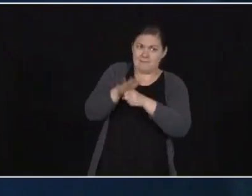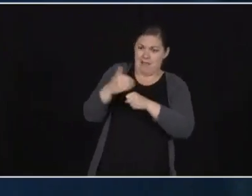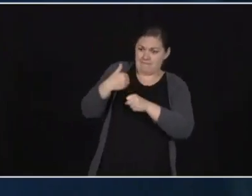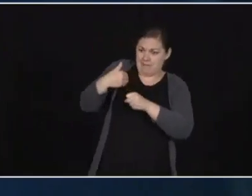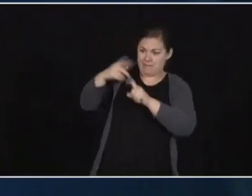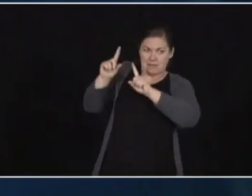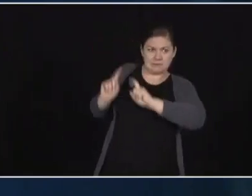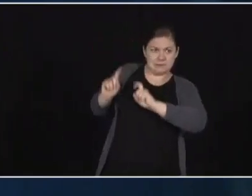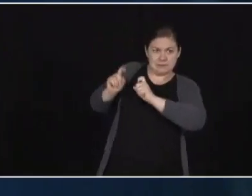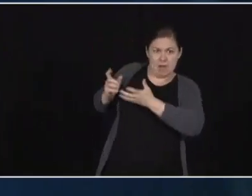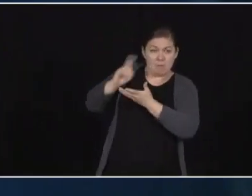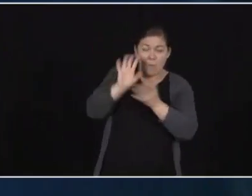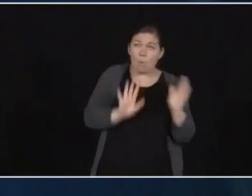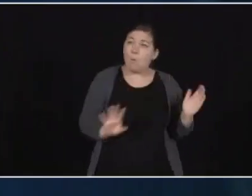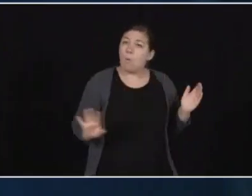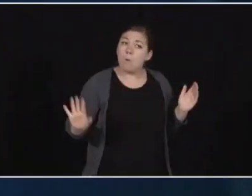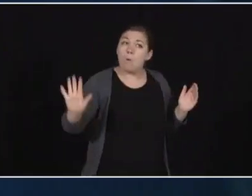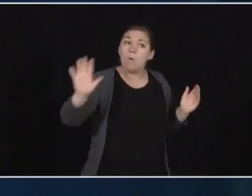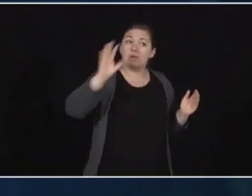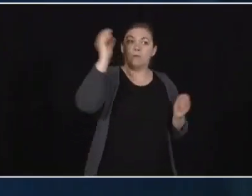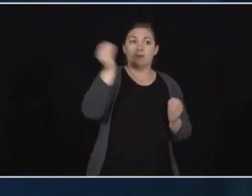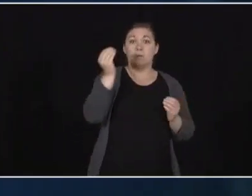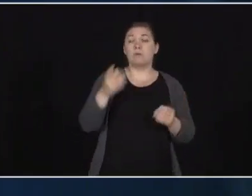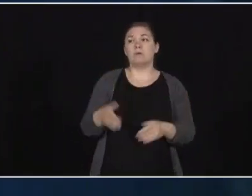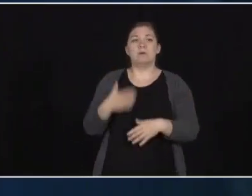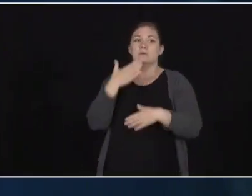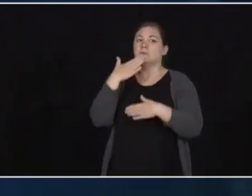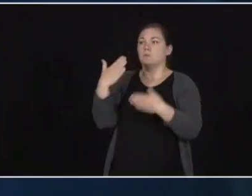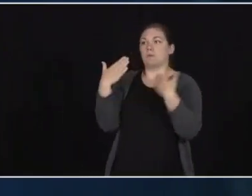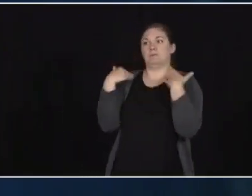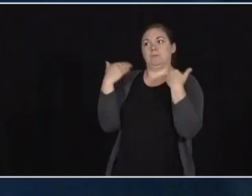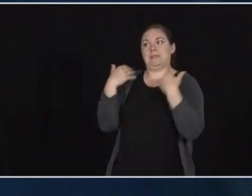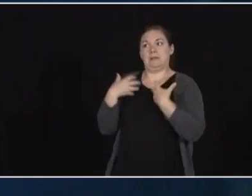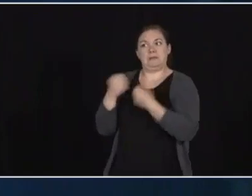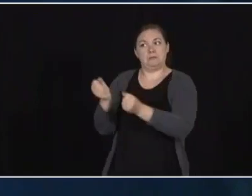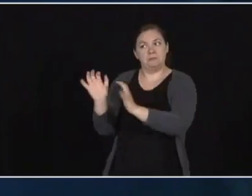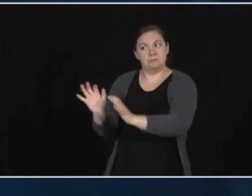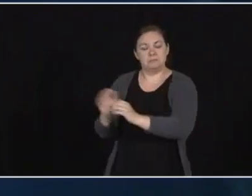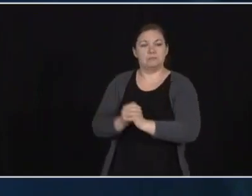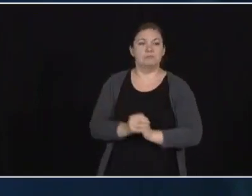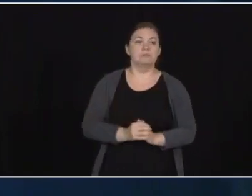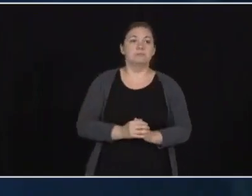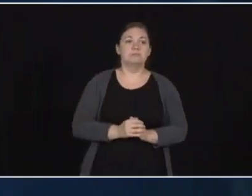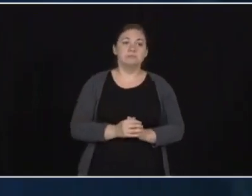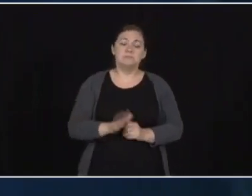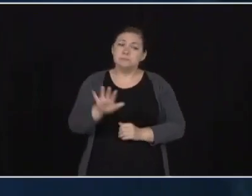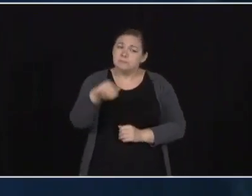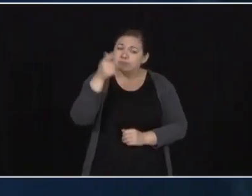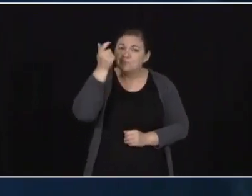but as well as other work by many different participants, specifically the assessment centers and other people who've been doing testing and